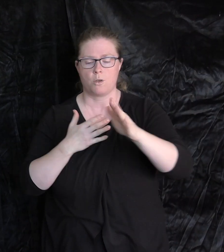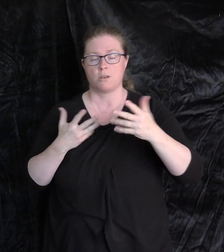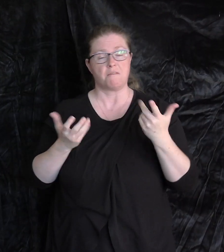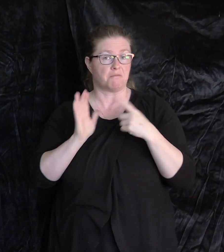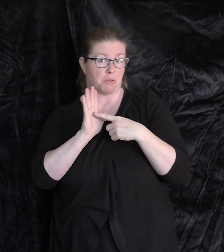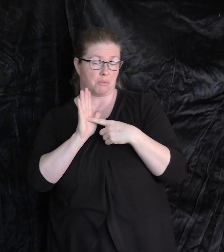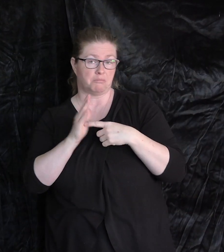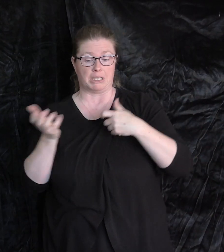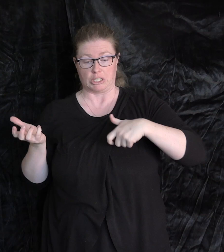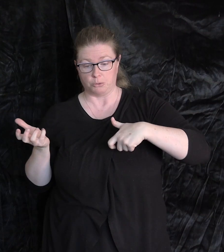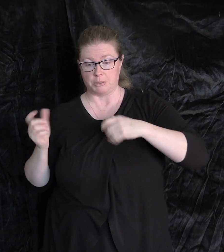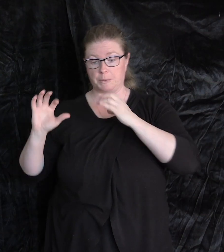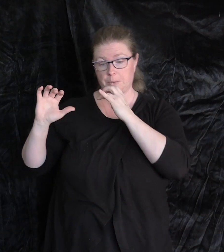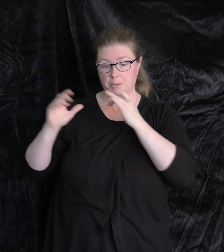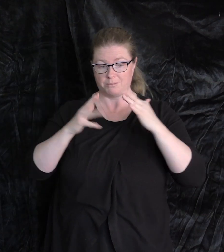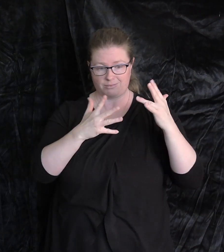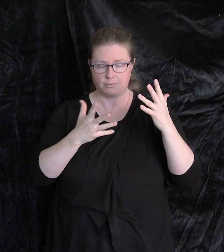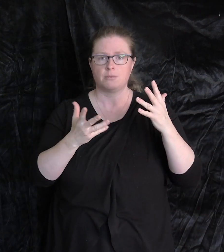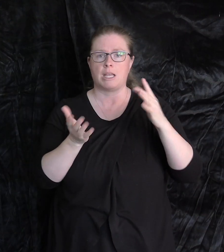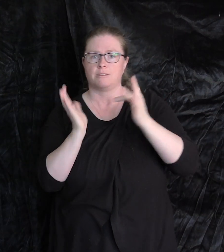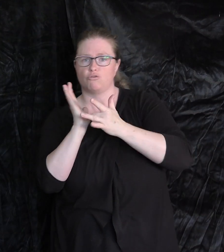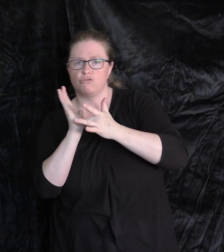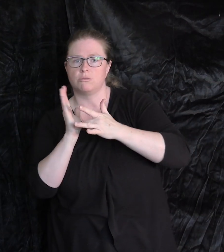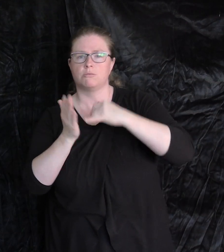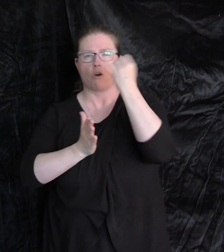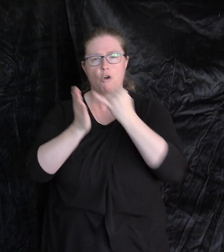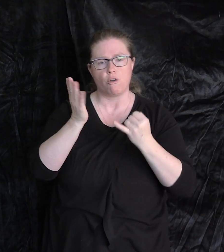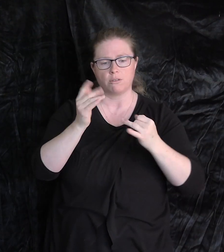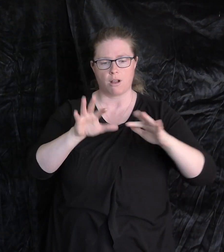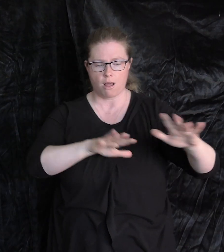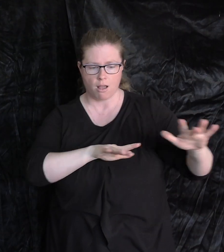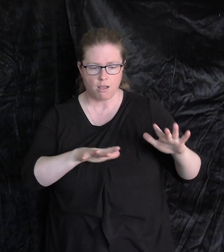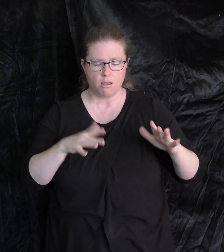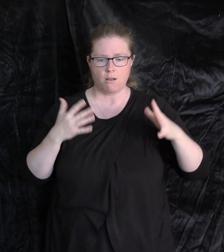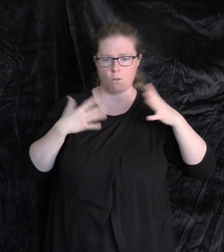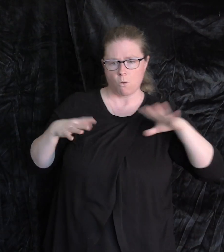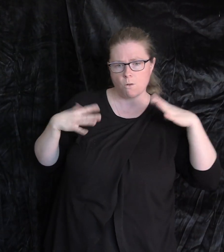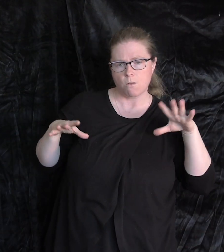instruments, objects, technology, art materials, clothing, audio or video recorders.